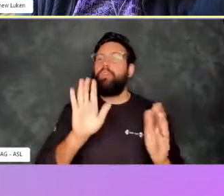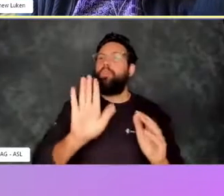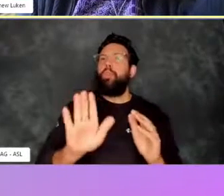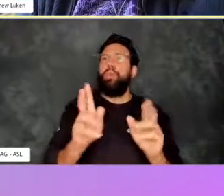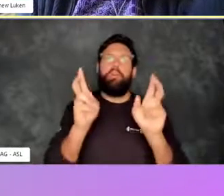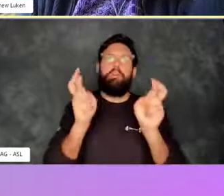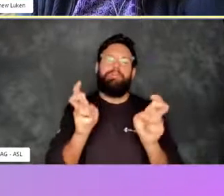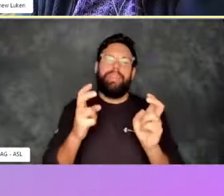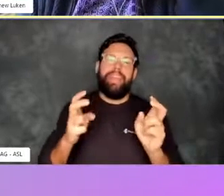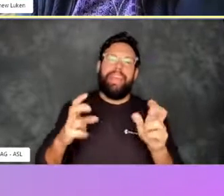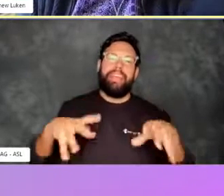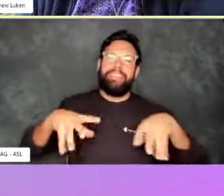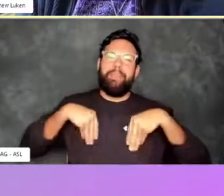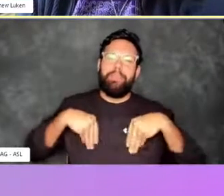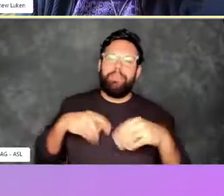ticket? Or is it assumed that at a much higher